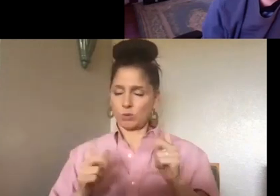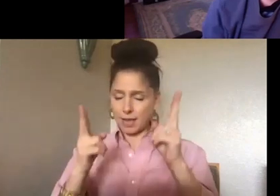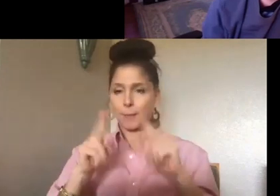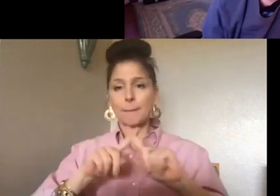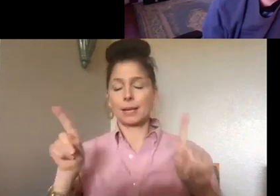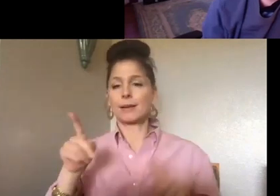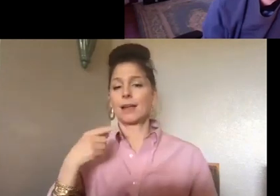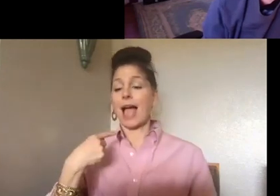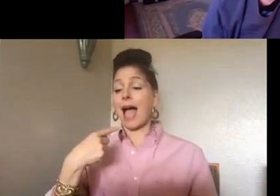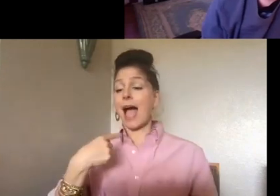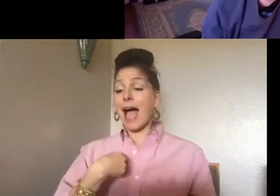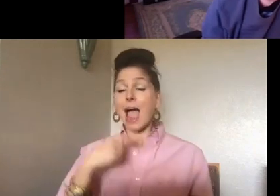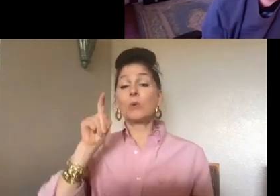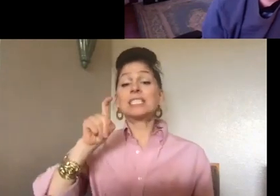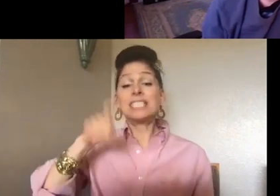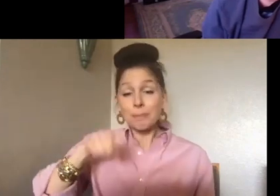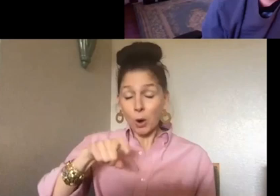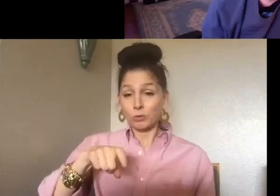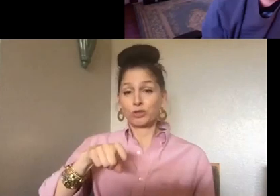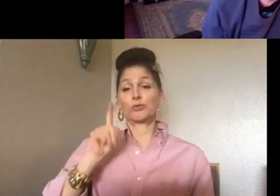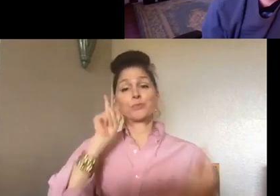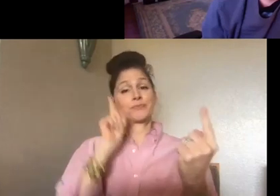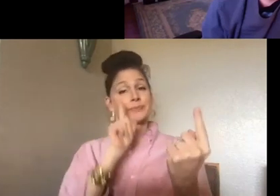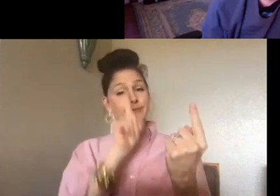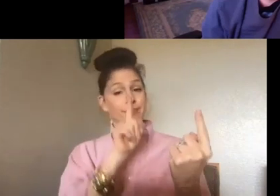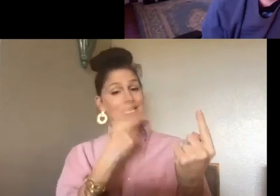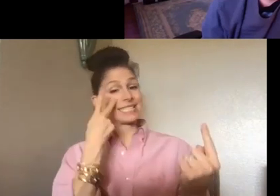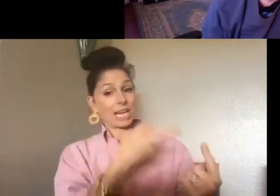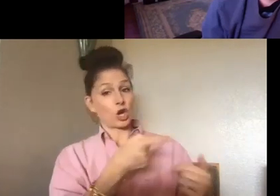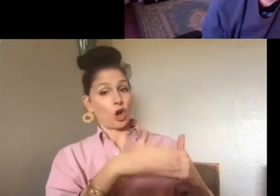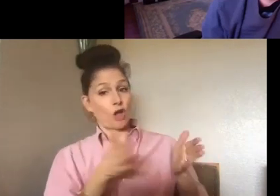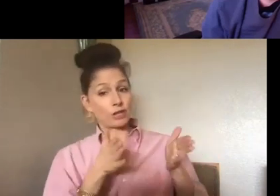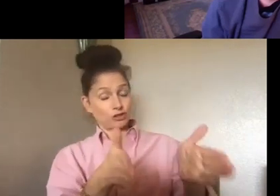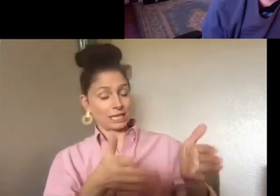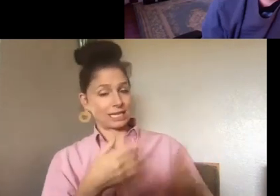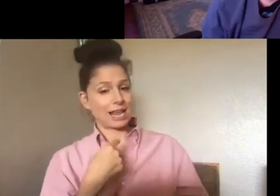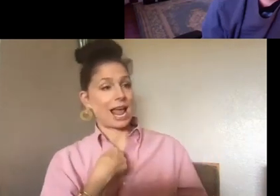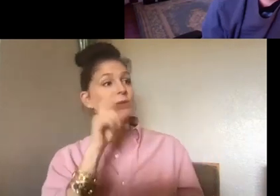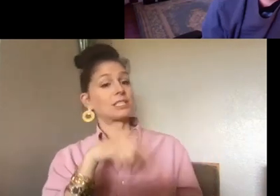It got cut, the scene.But I was supposed to walk up to her,